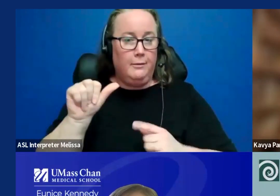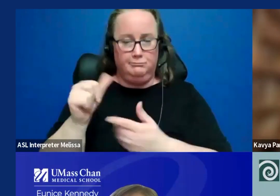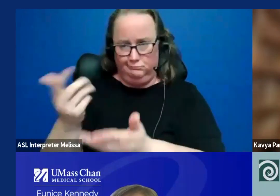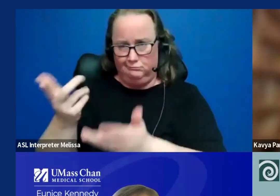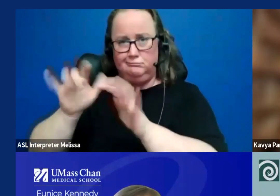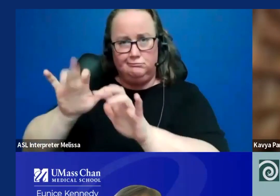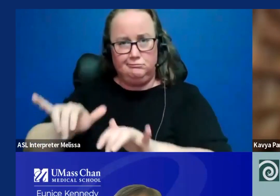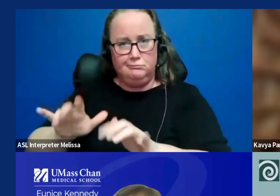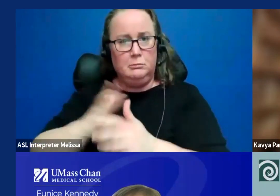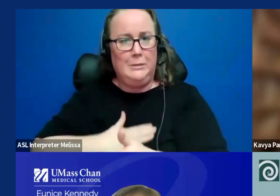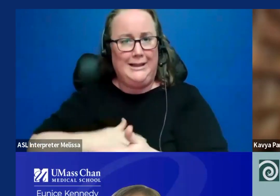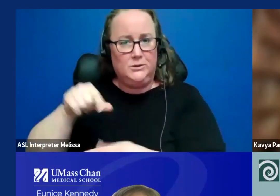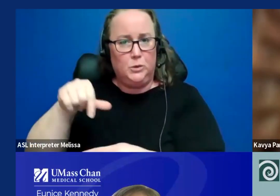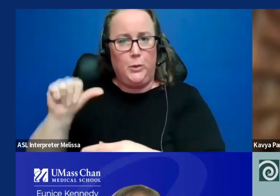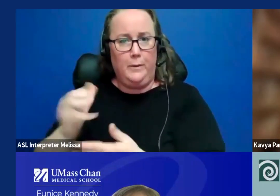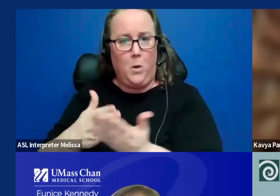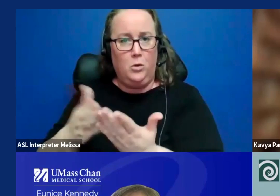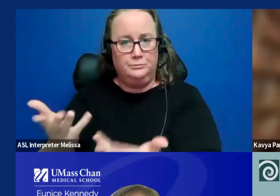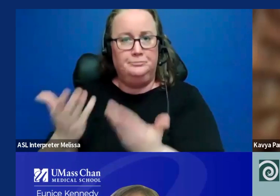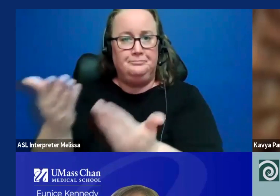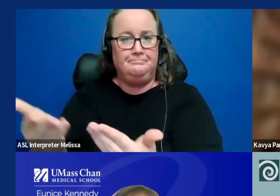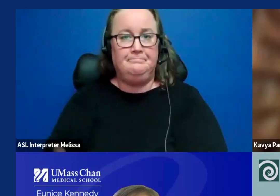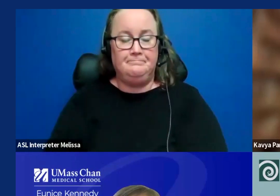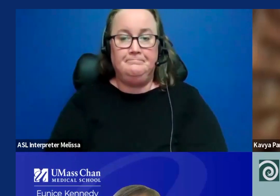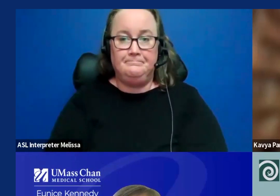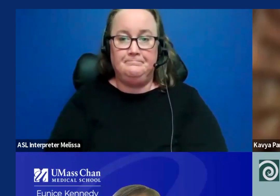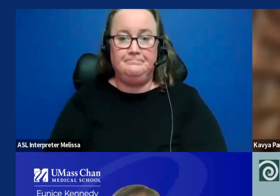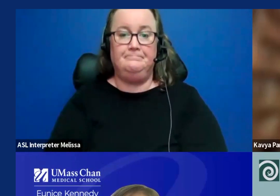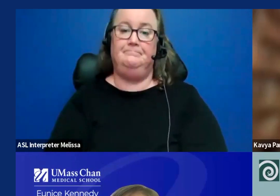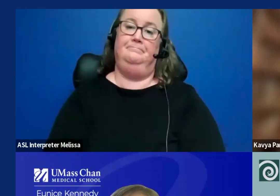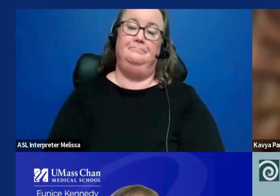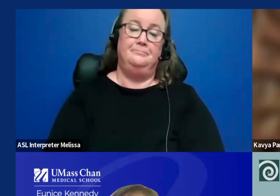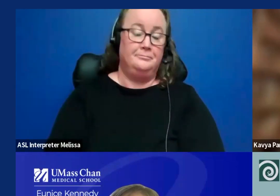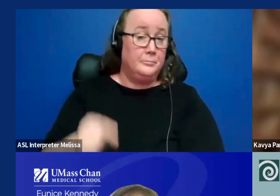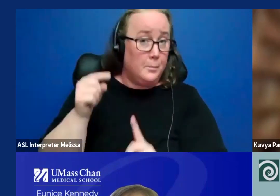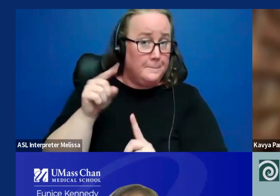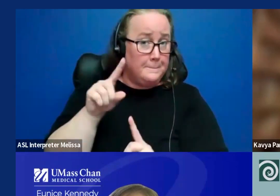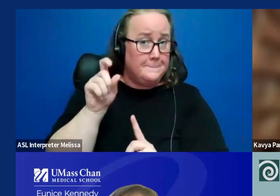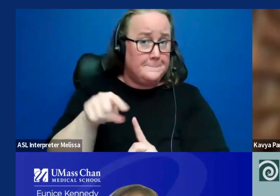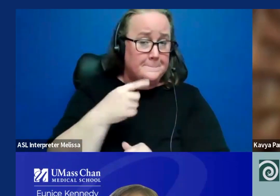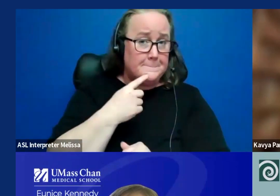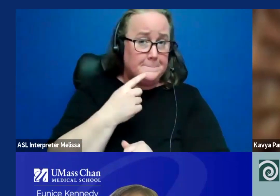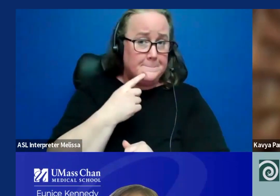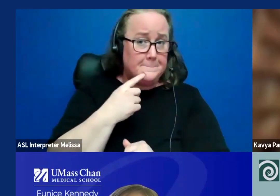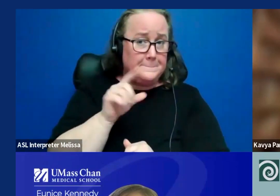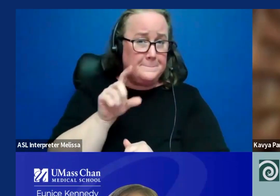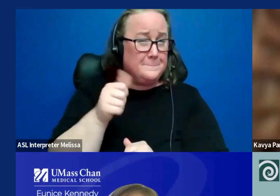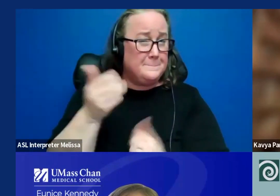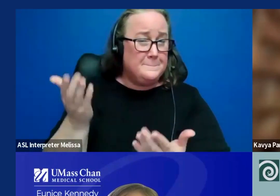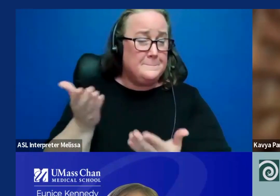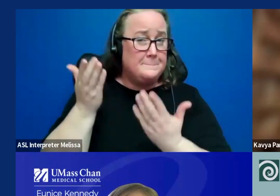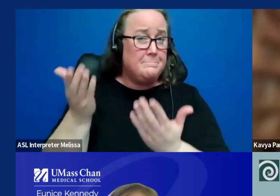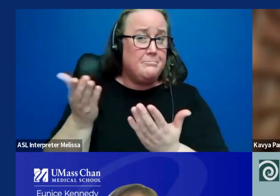Um, This question asks, Any suggestion how we address the cognitive disability when the person